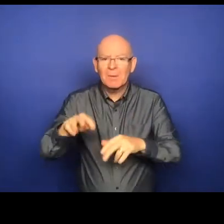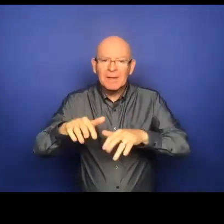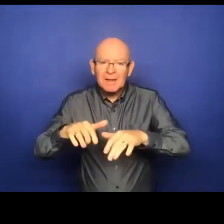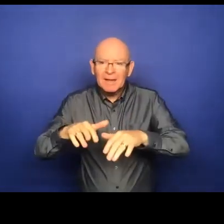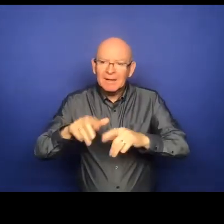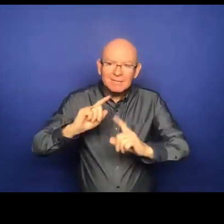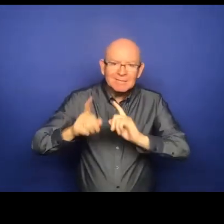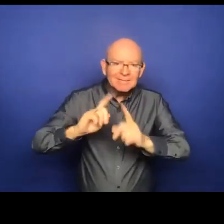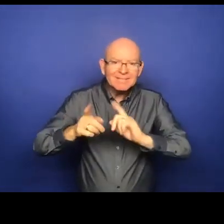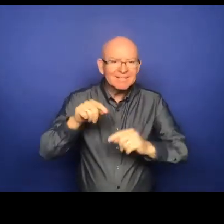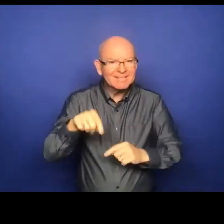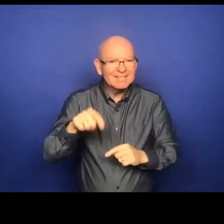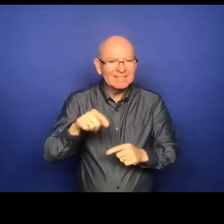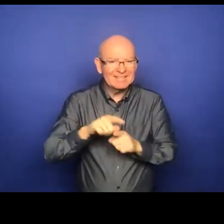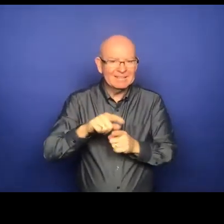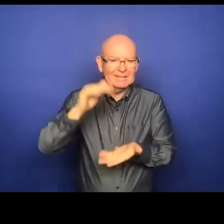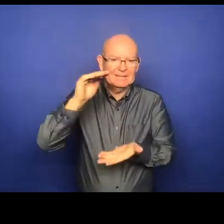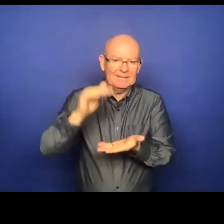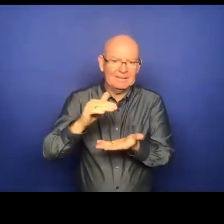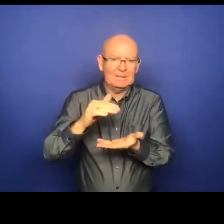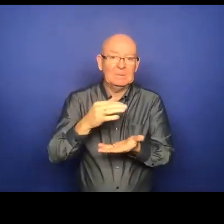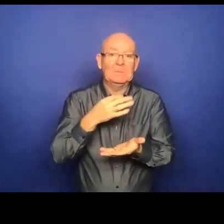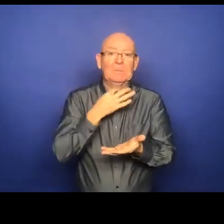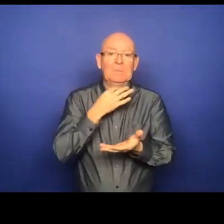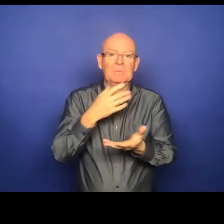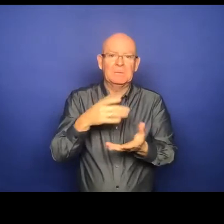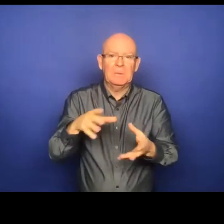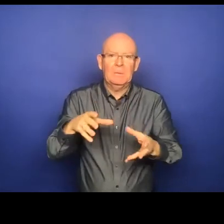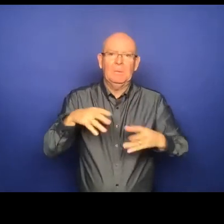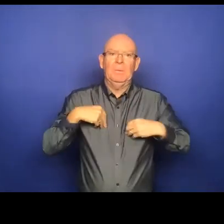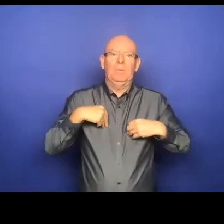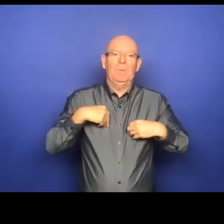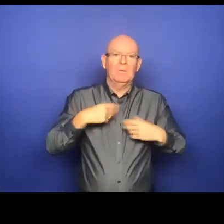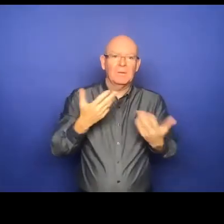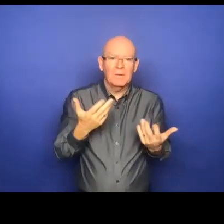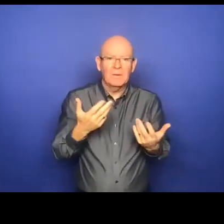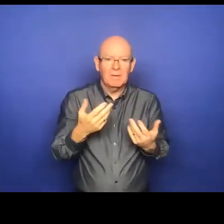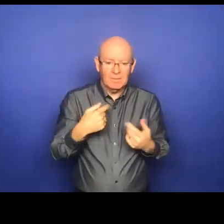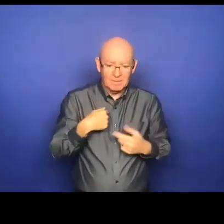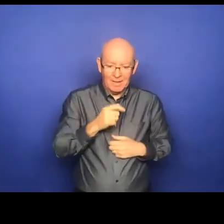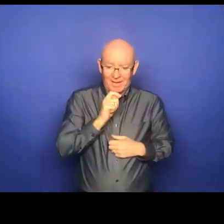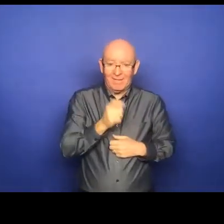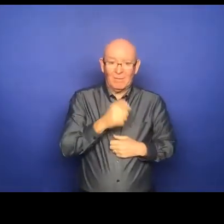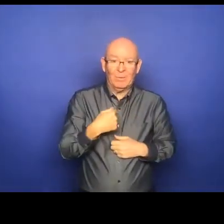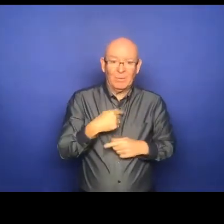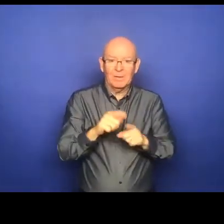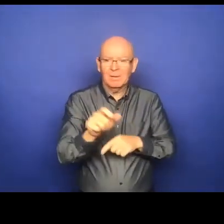to communicate face-to-face with people outside of their households during this crisis. And any decline in response will